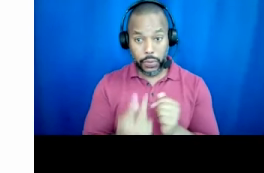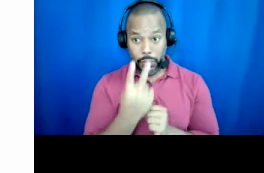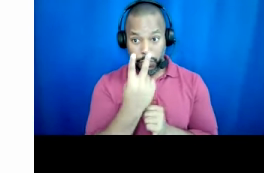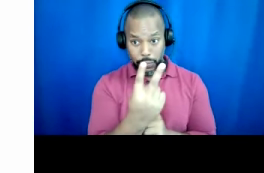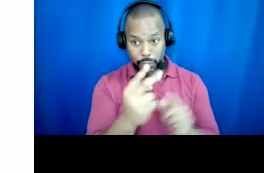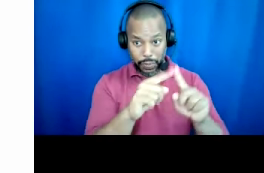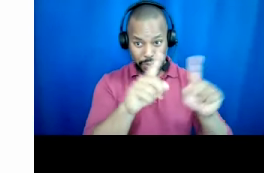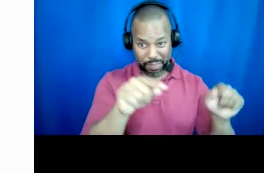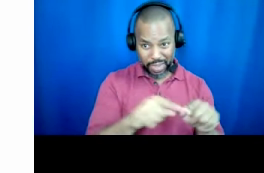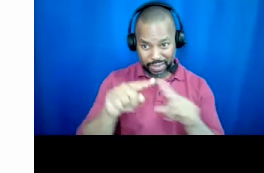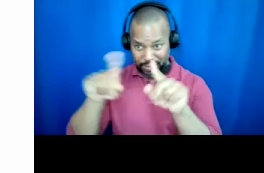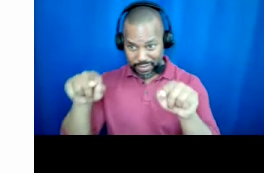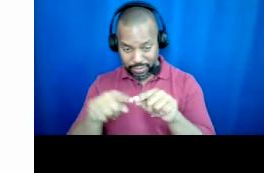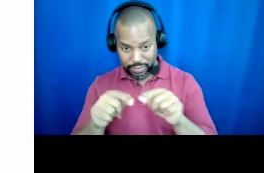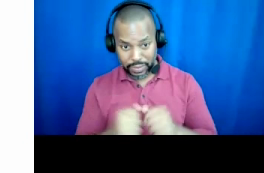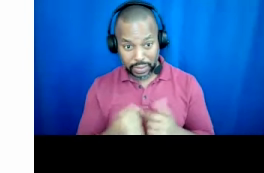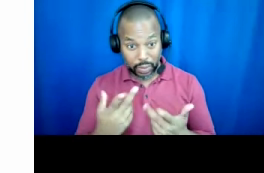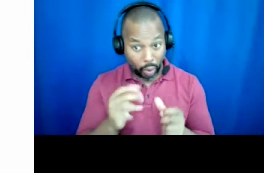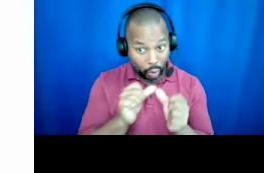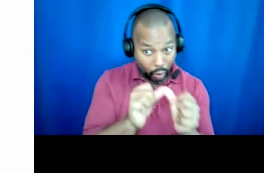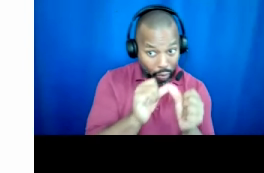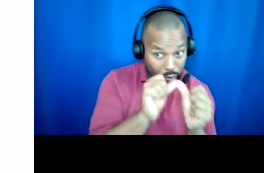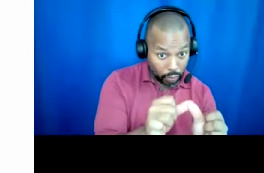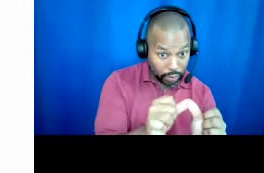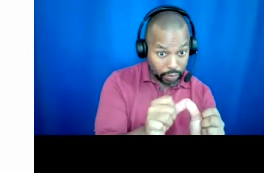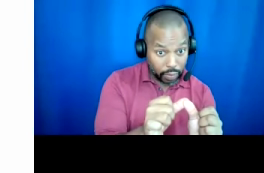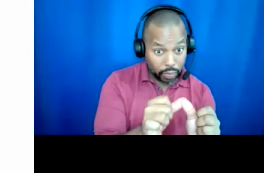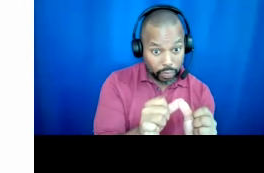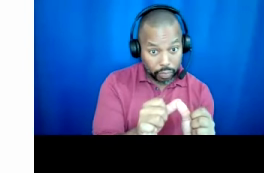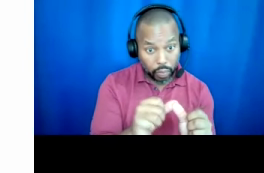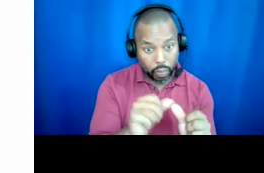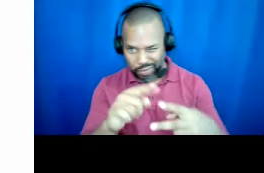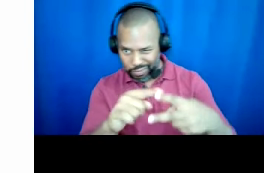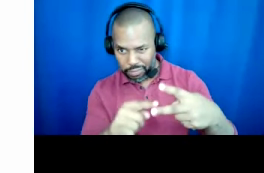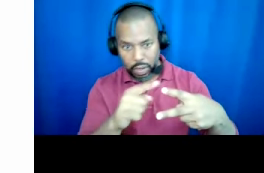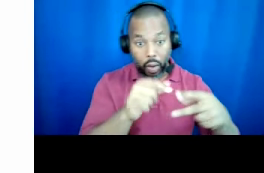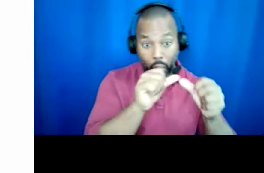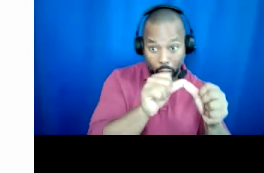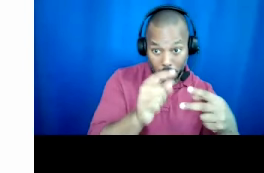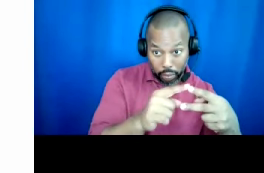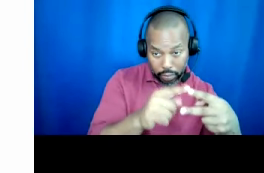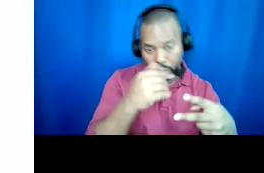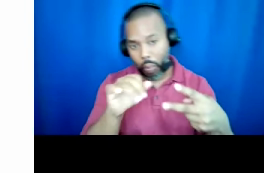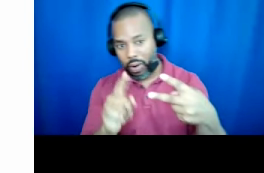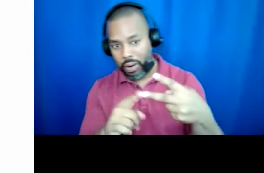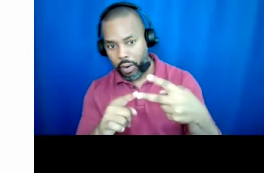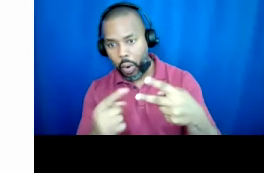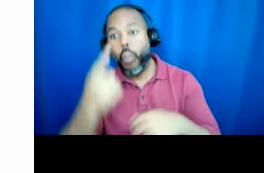is it an ongoing or one time cost? Why is that important?